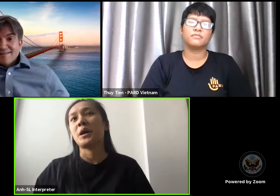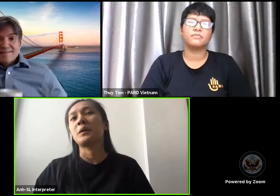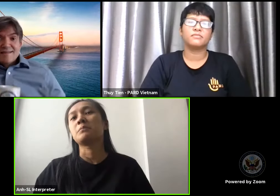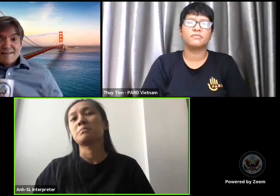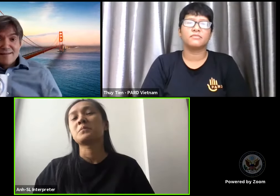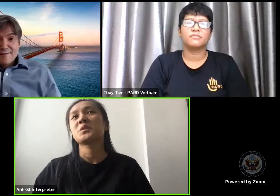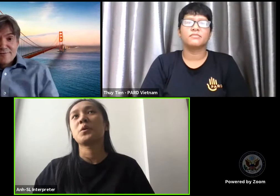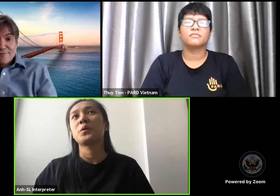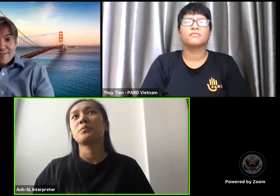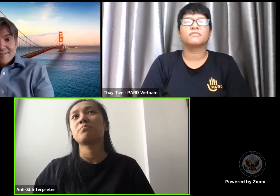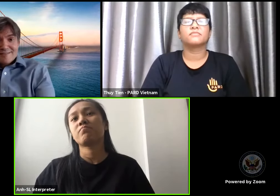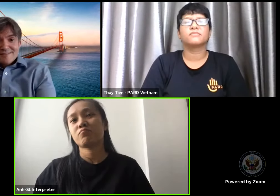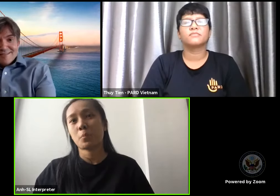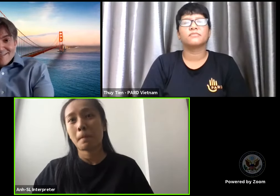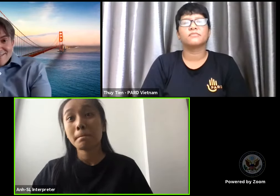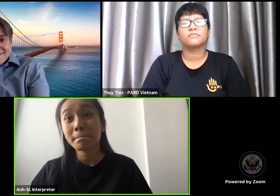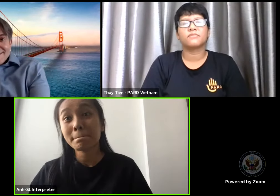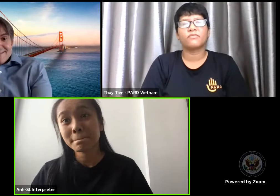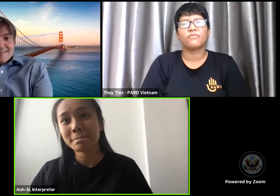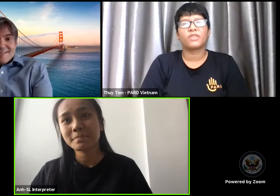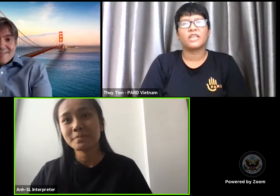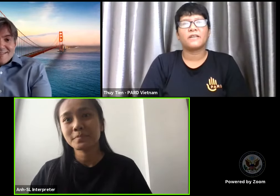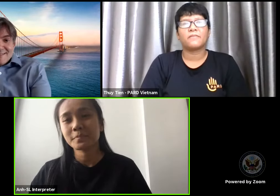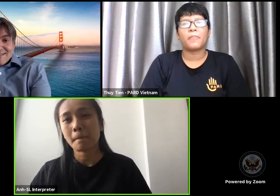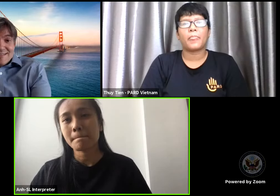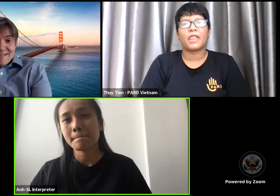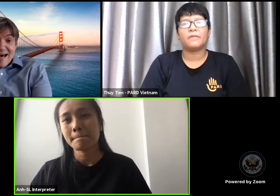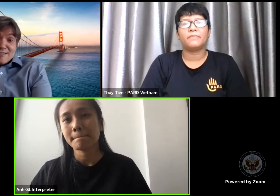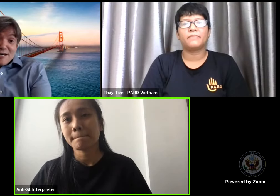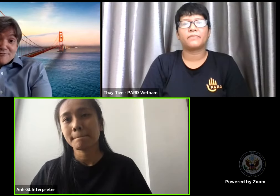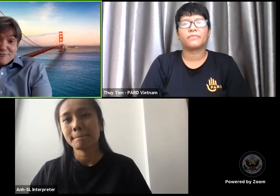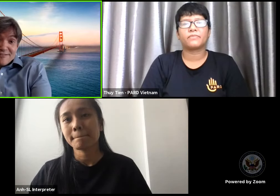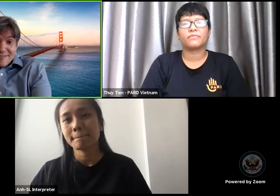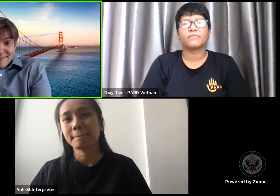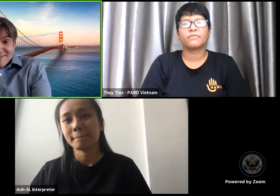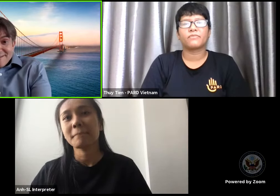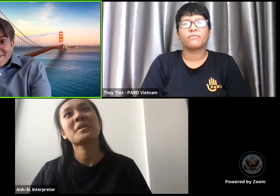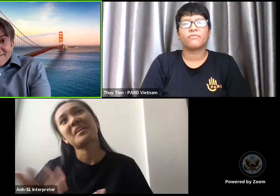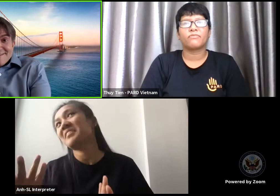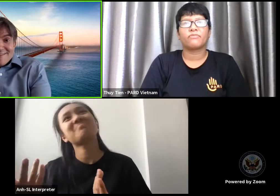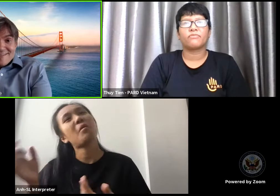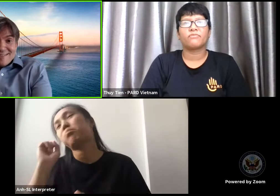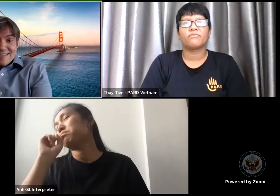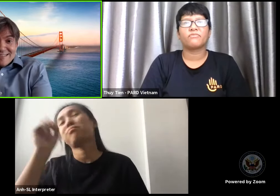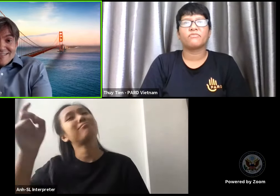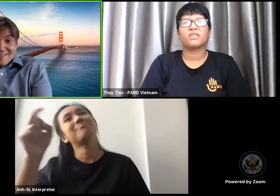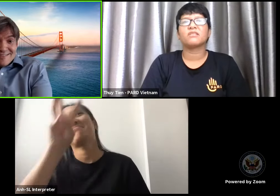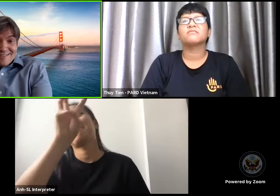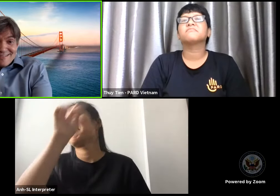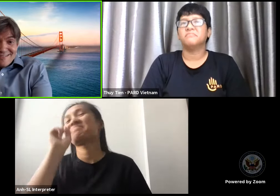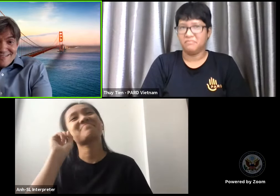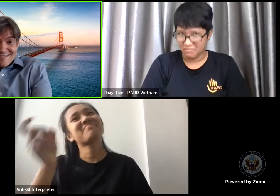[Jason] Not enough.